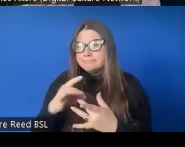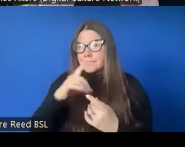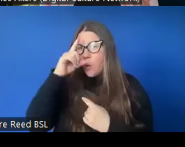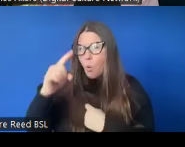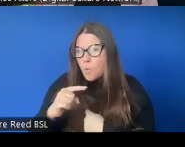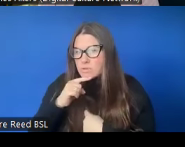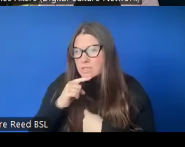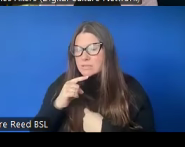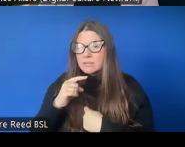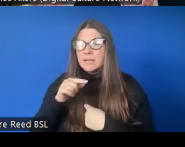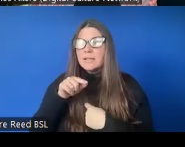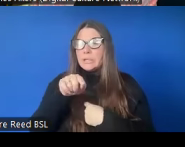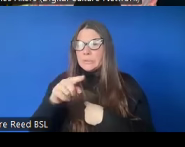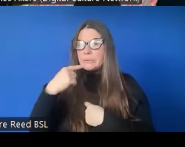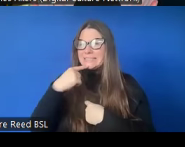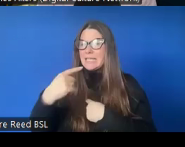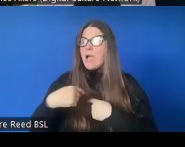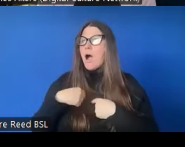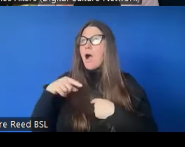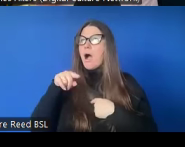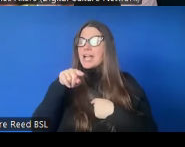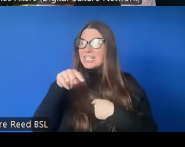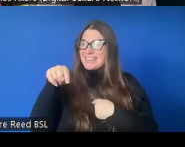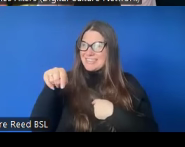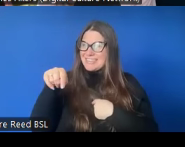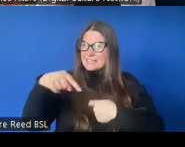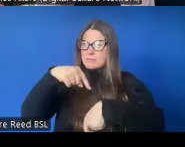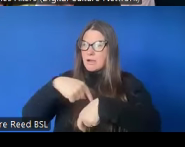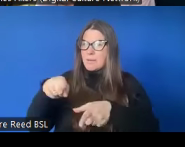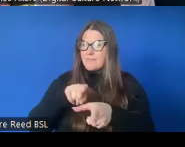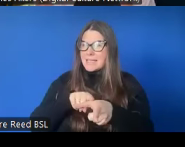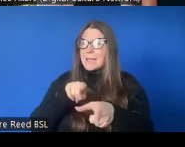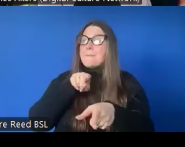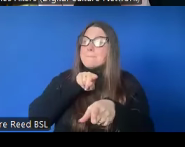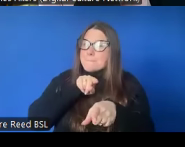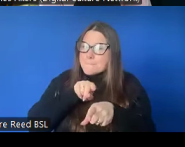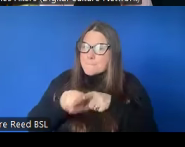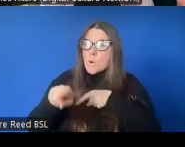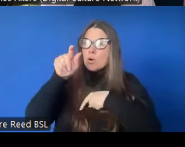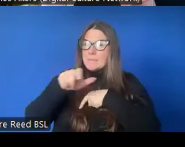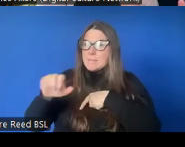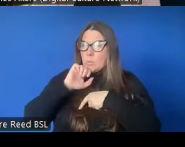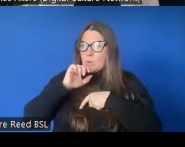at different times of year, you could profile those things. You can use the data that exists externally to inform what you're doing internally.